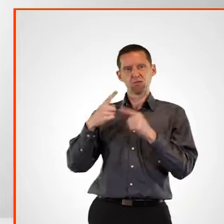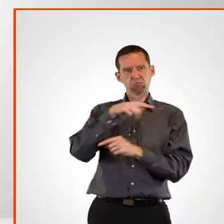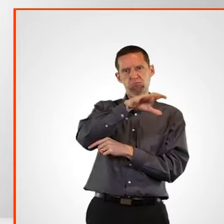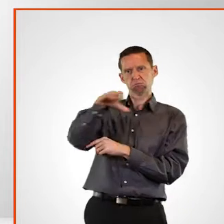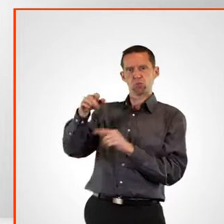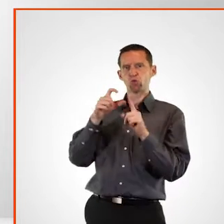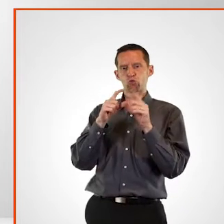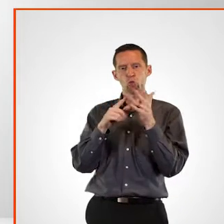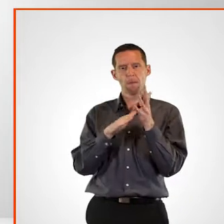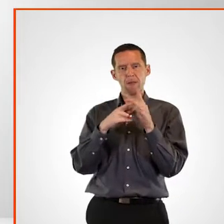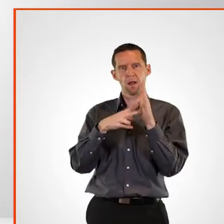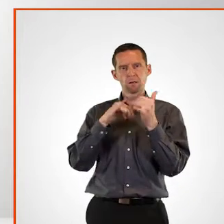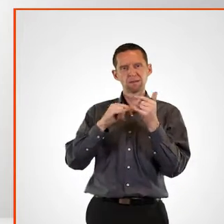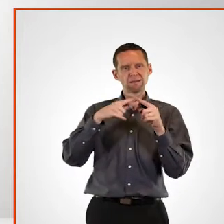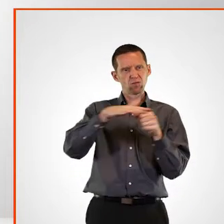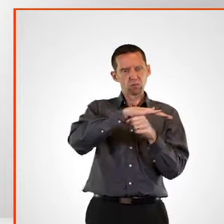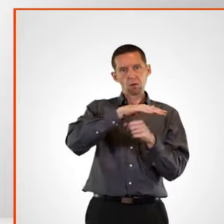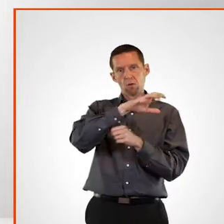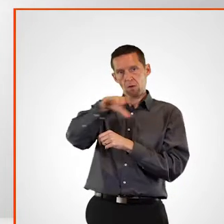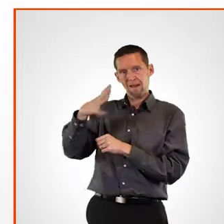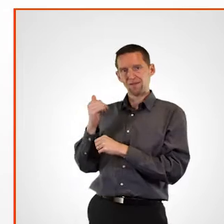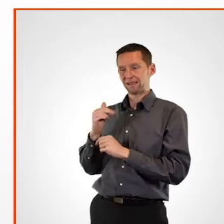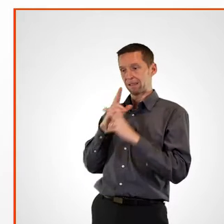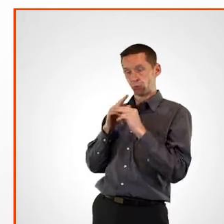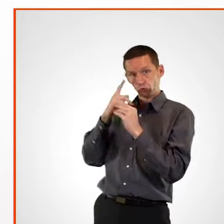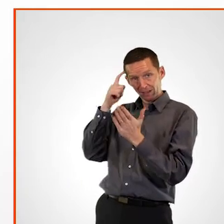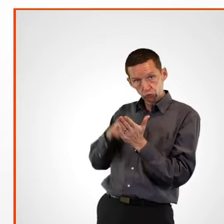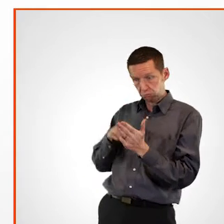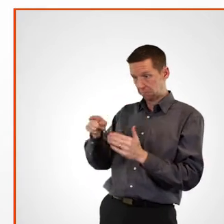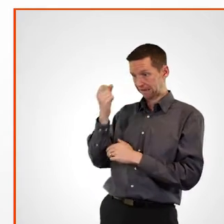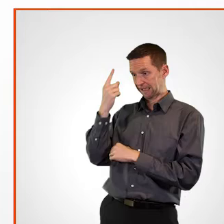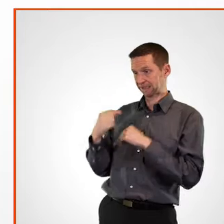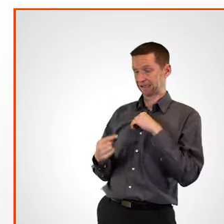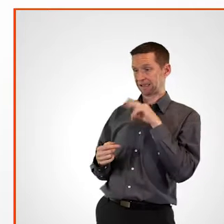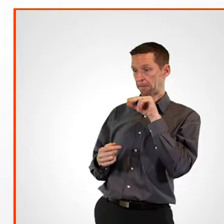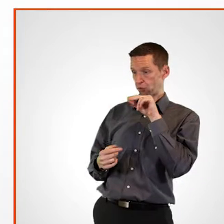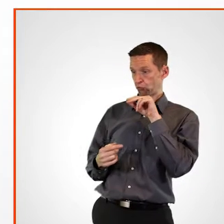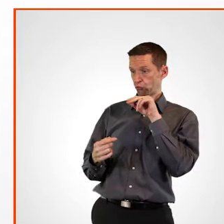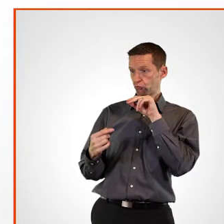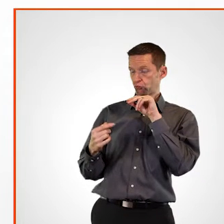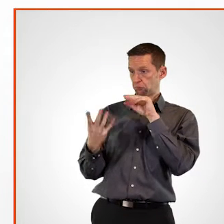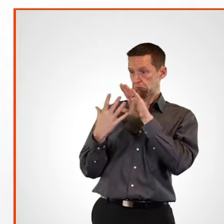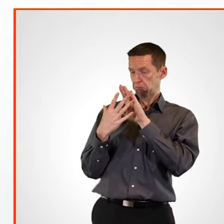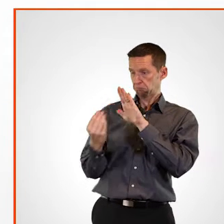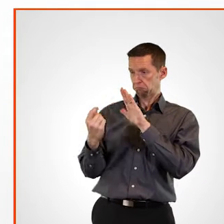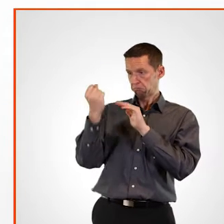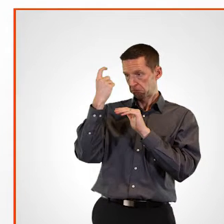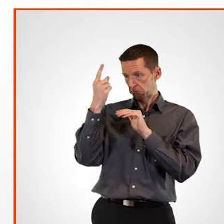And I won't talk in detail about all of them, but we had speech recognition measures, how well do they understand speech, we brought them in and we tested them in the sound booth,